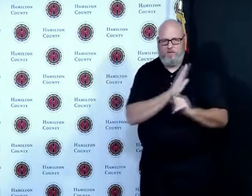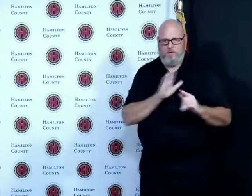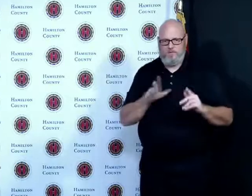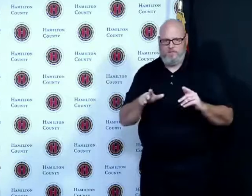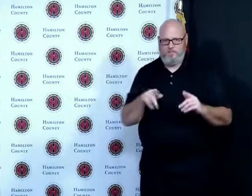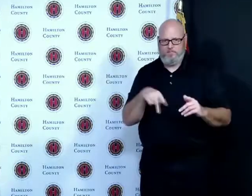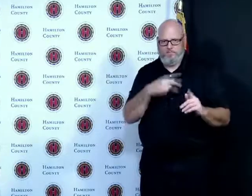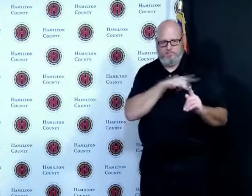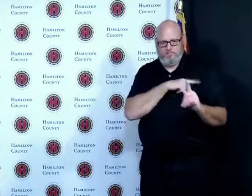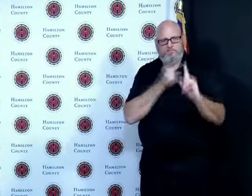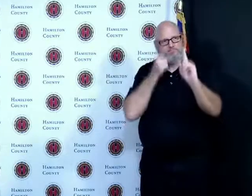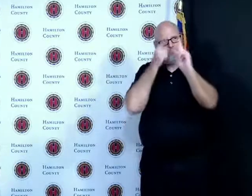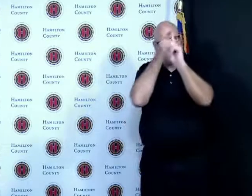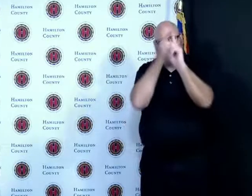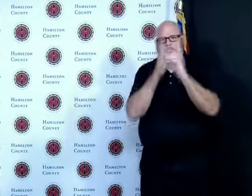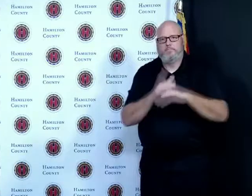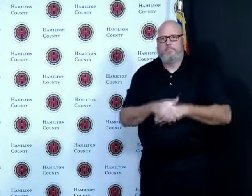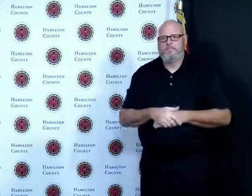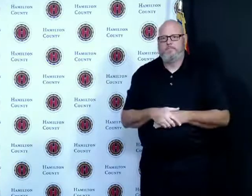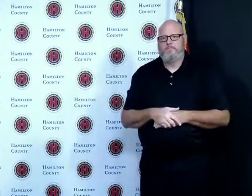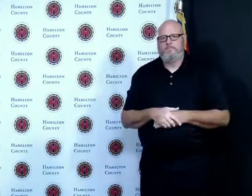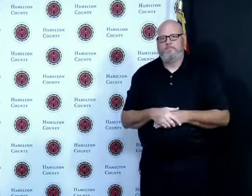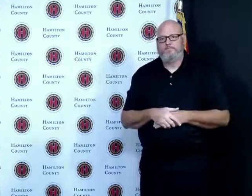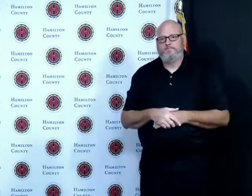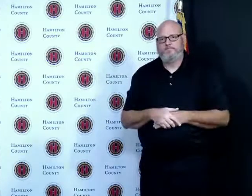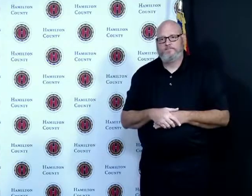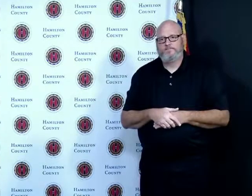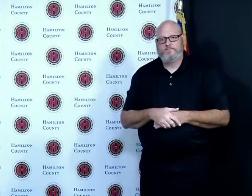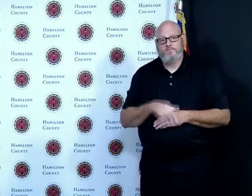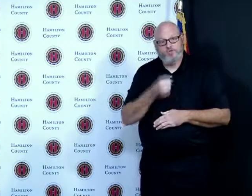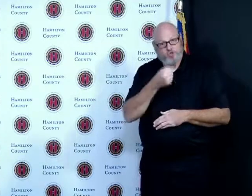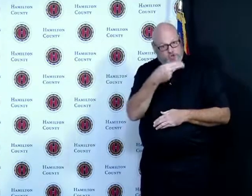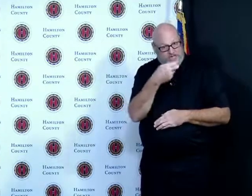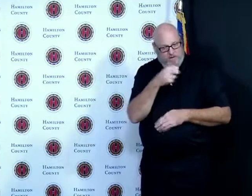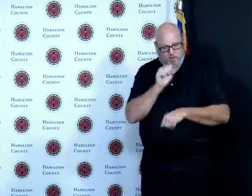sure that we're not missing the mark there and so she's going to elaborate on that work in